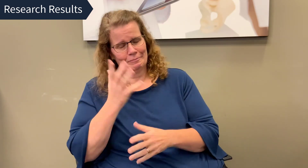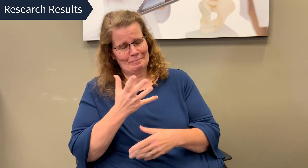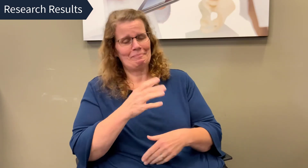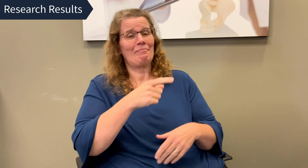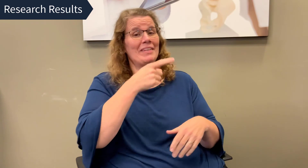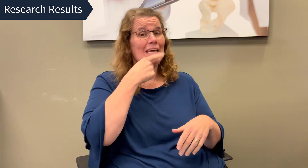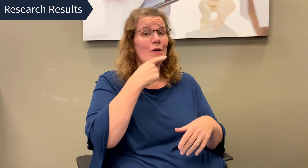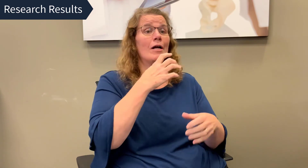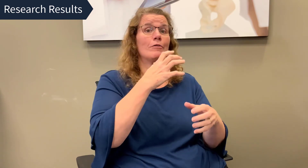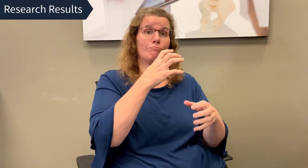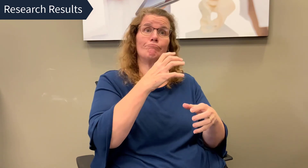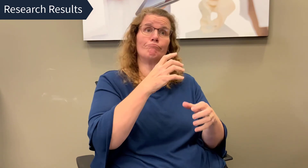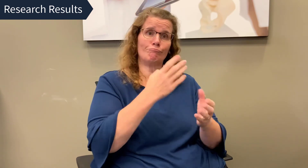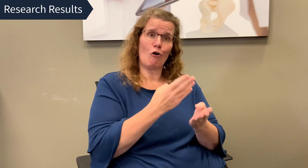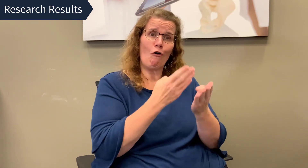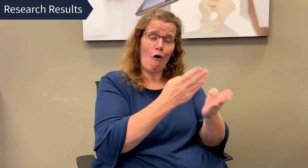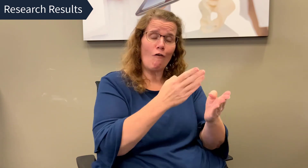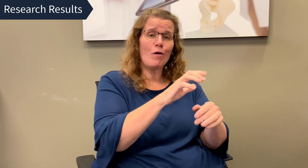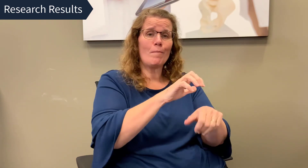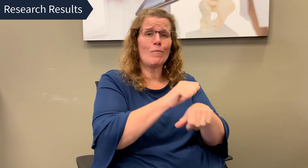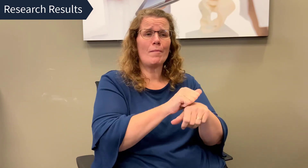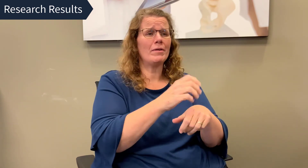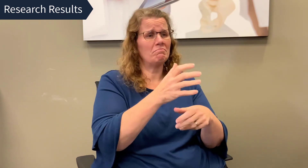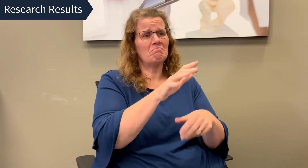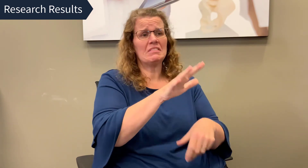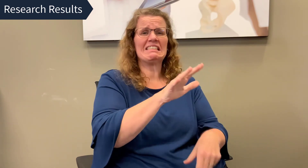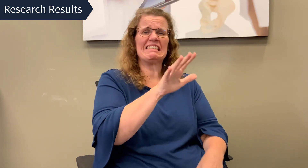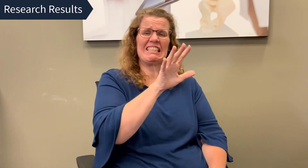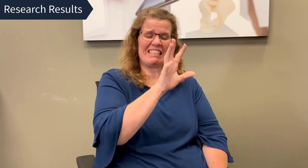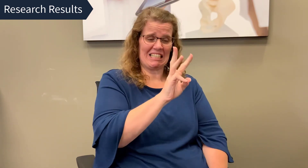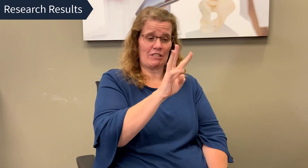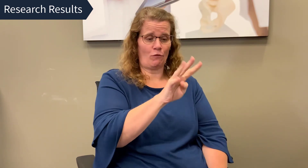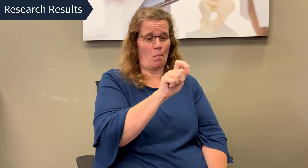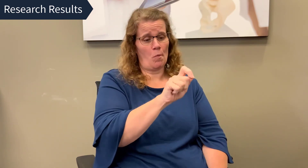more successful in securing new patient primary care and dental appointments,